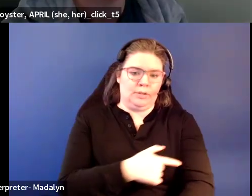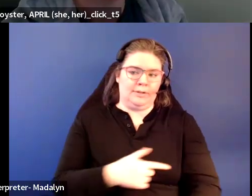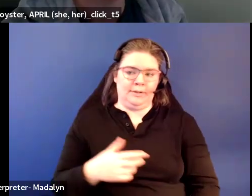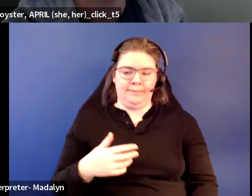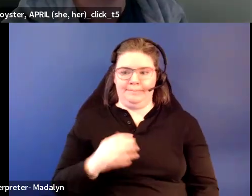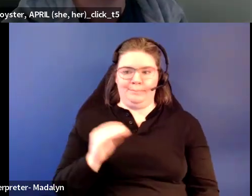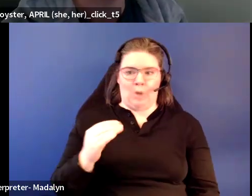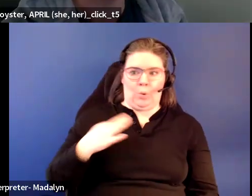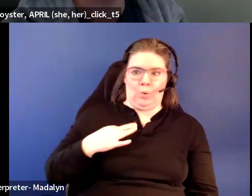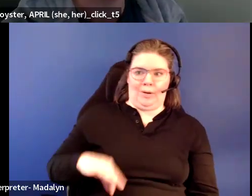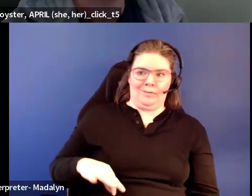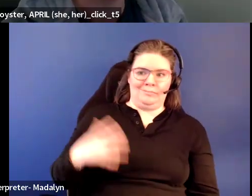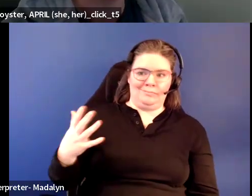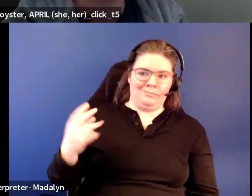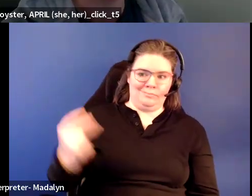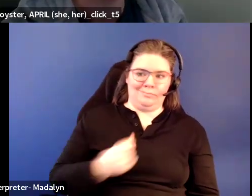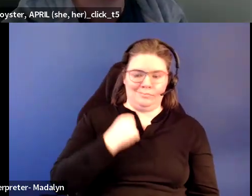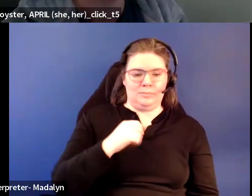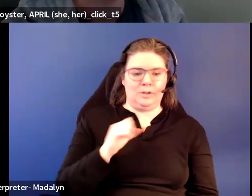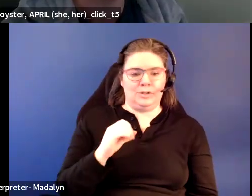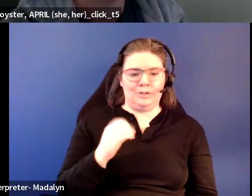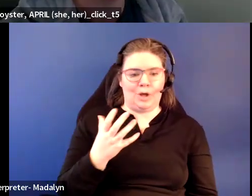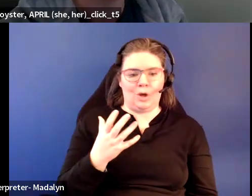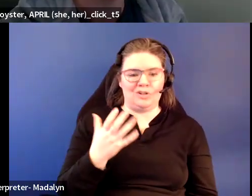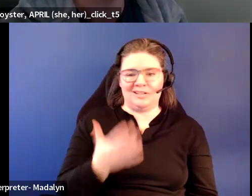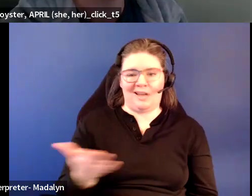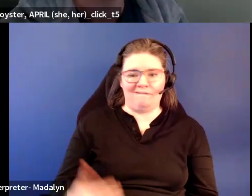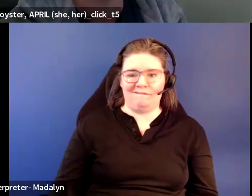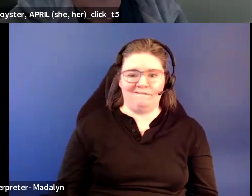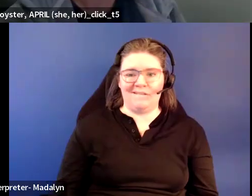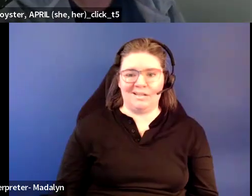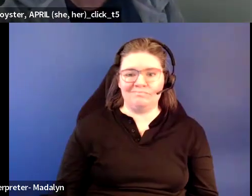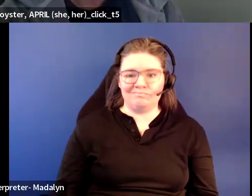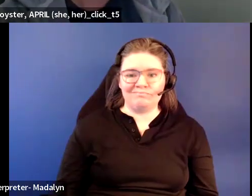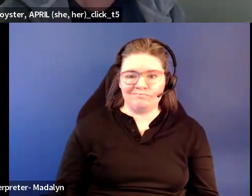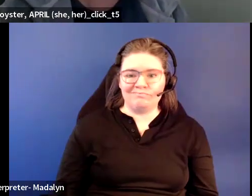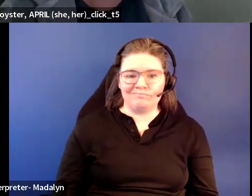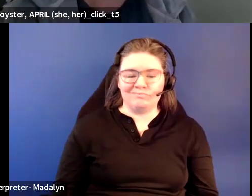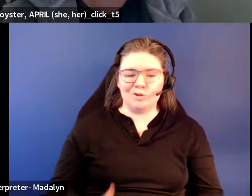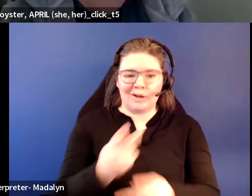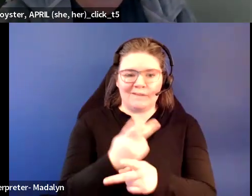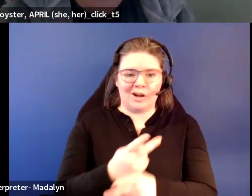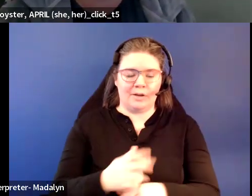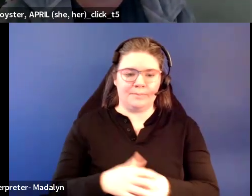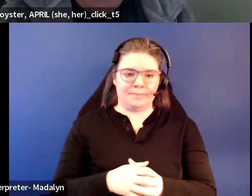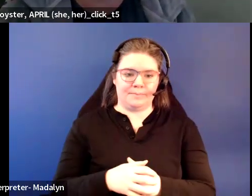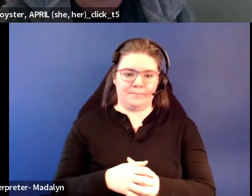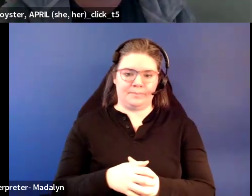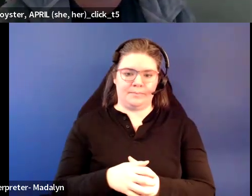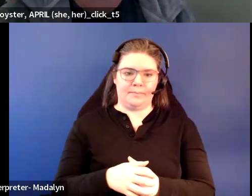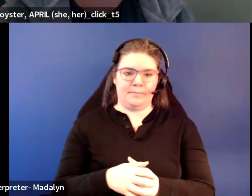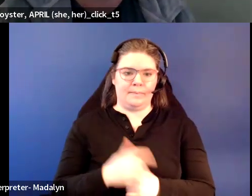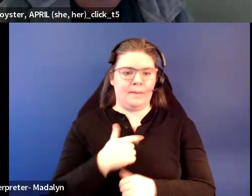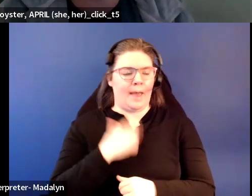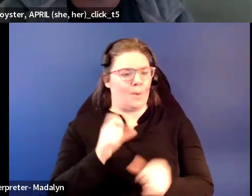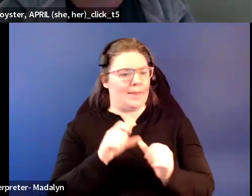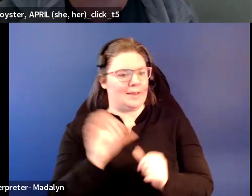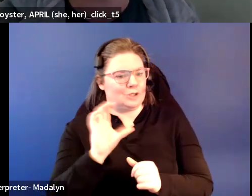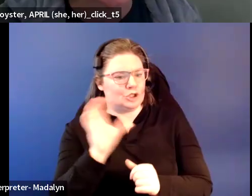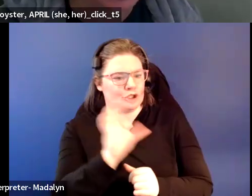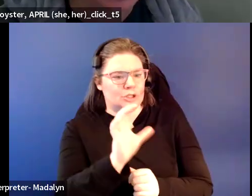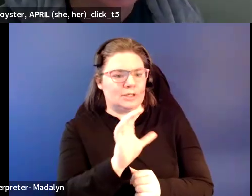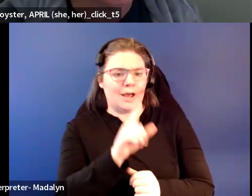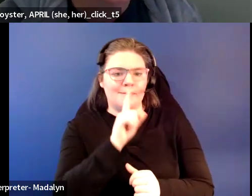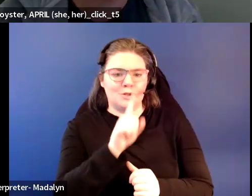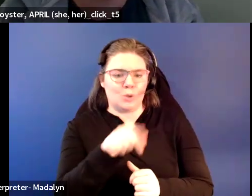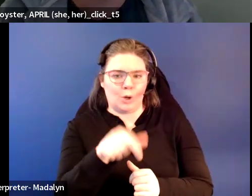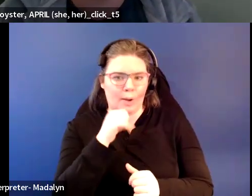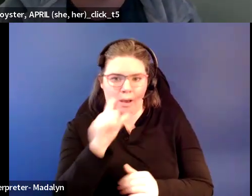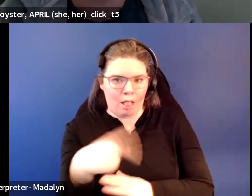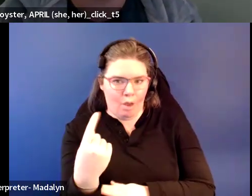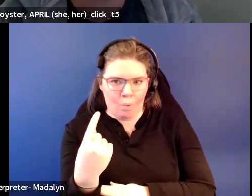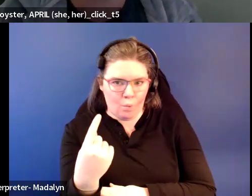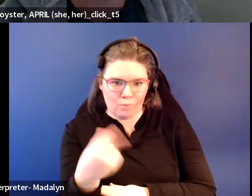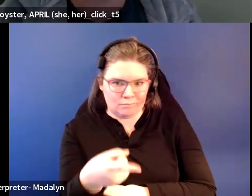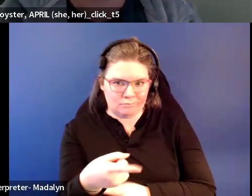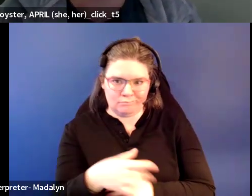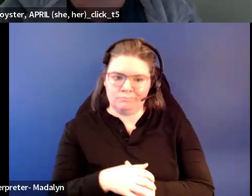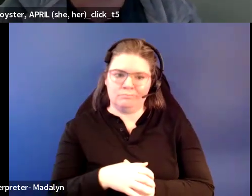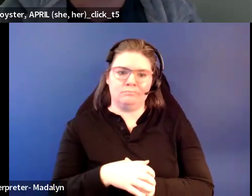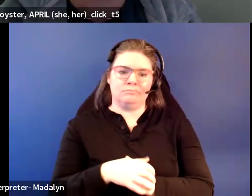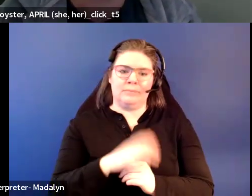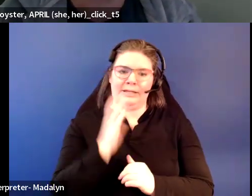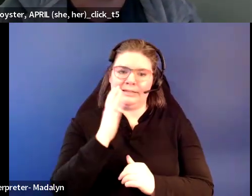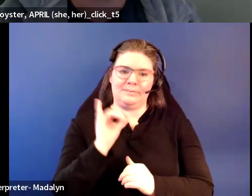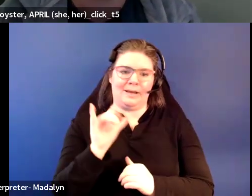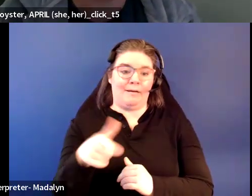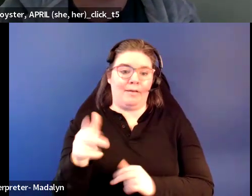Sierra Royster, APRIL (she, her): anyway, it's just stuff. It's just part of the puzzle. So one week I can keep searching I that group. I'm sure you're not alone, though you sounds like other people in Florida have